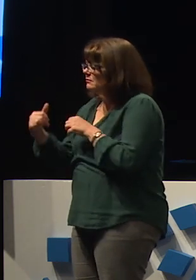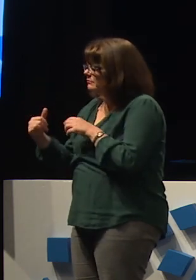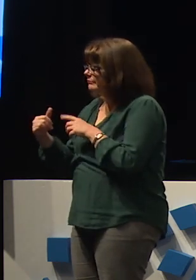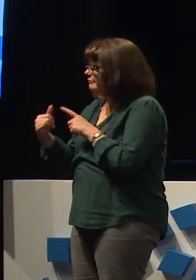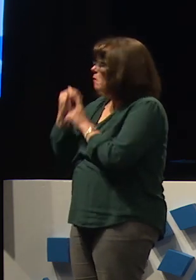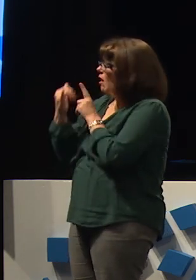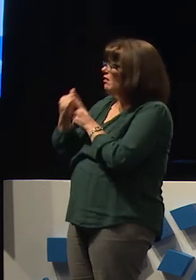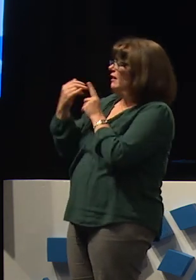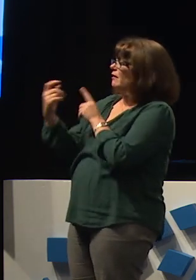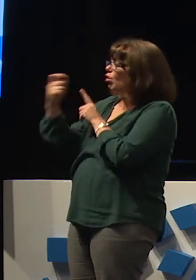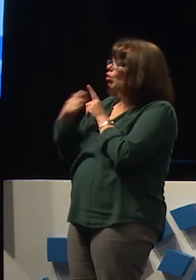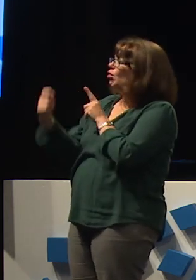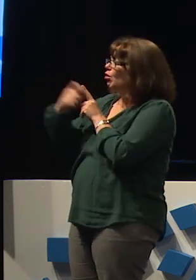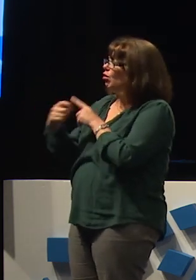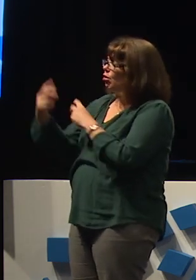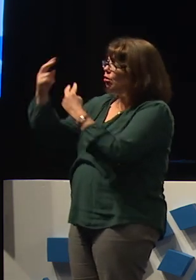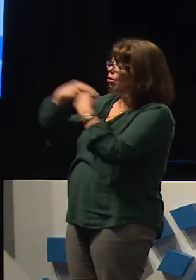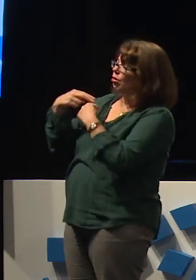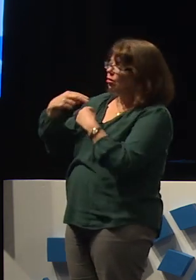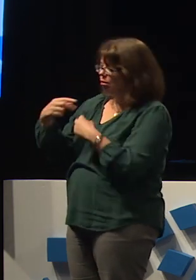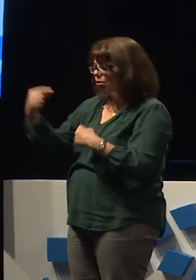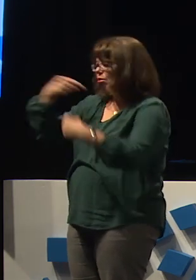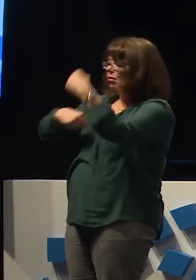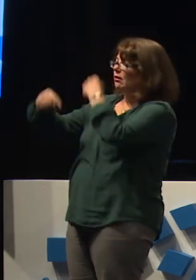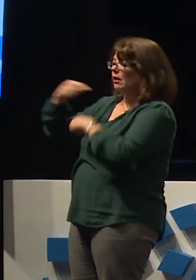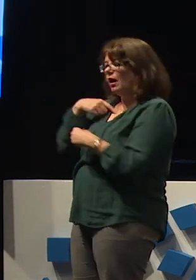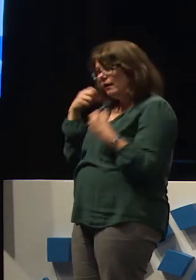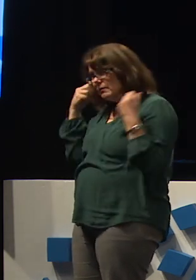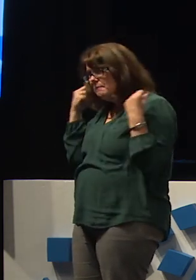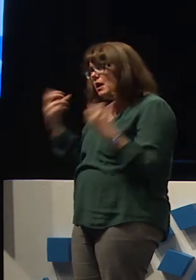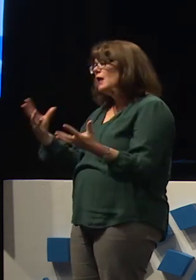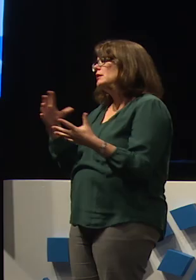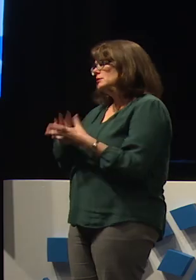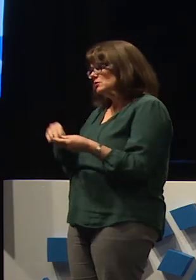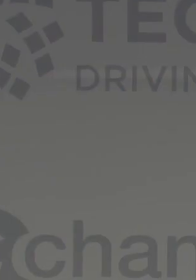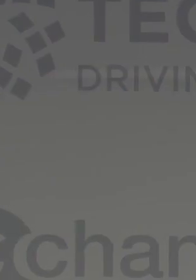of a lot of social situation and I can tell you many stories about that you're